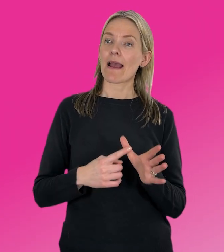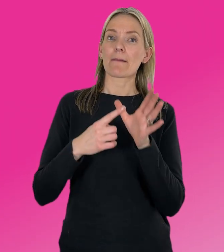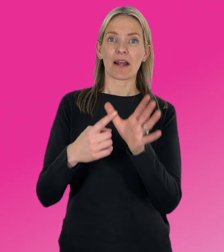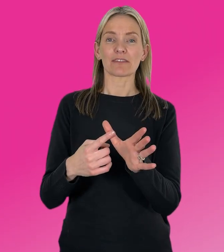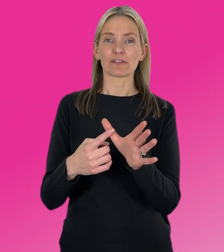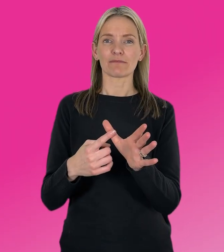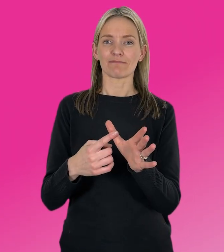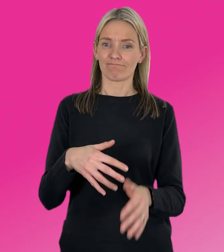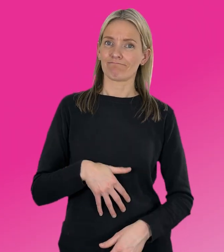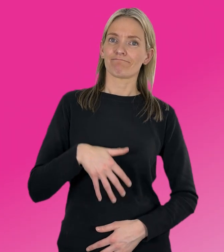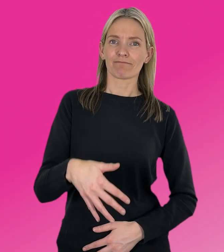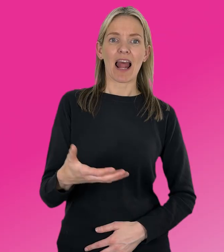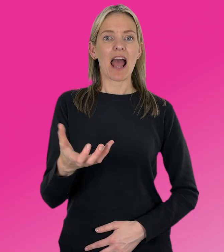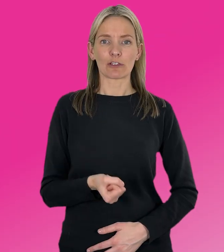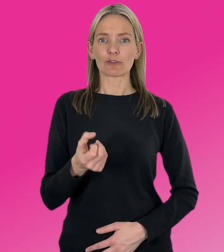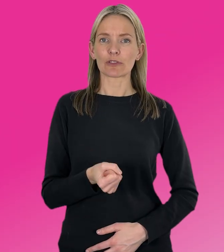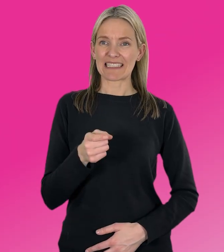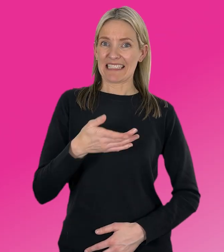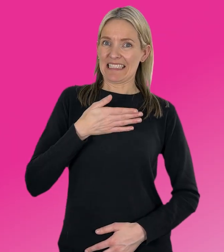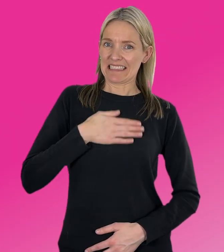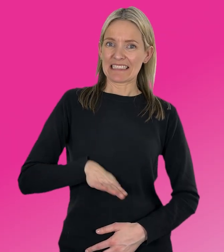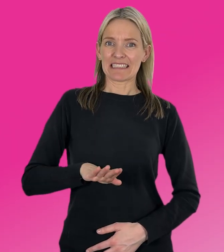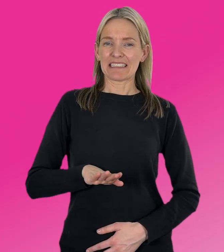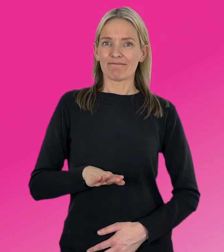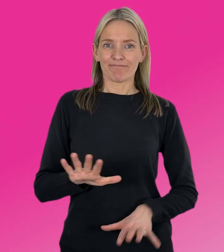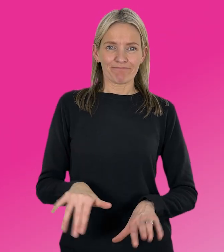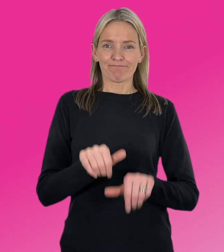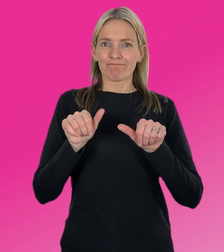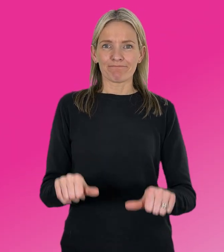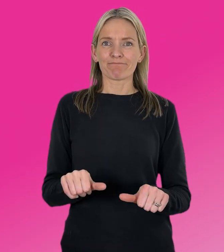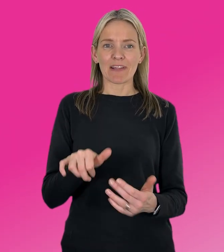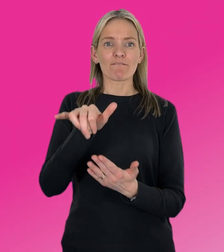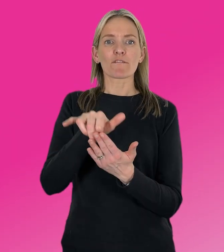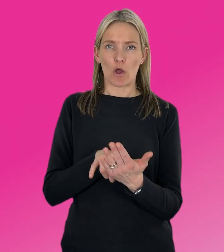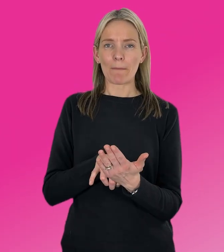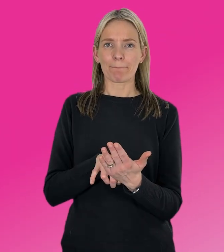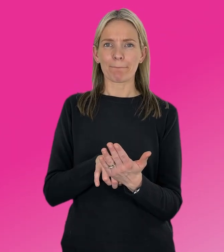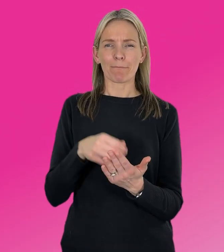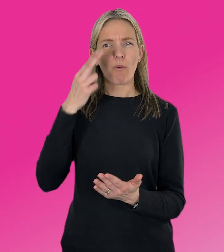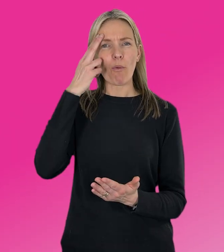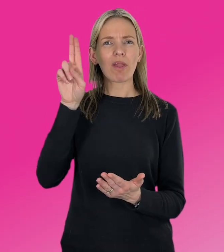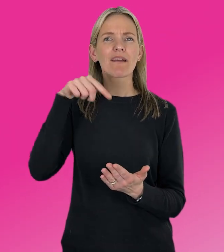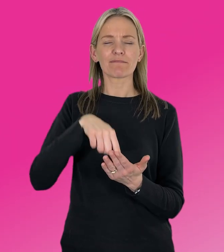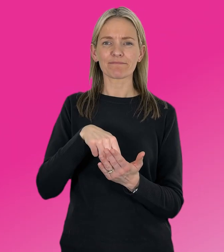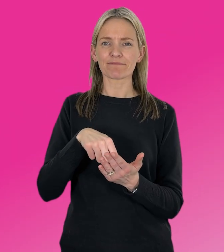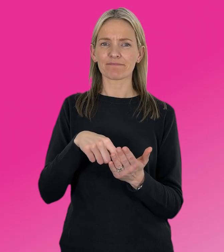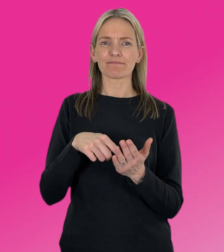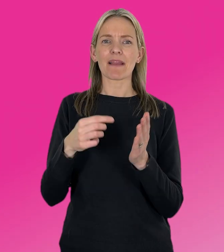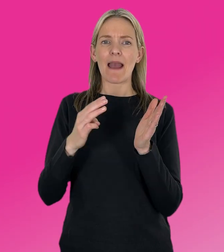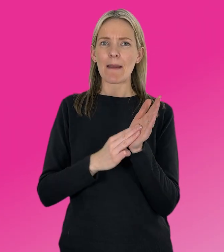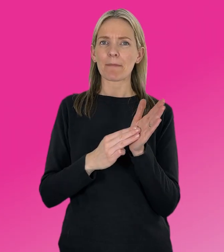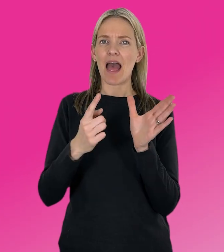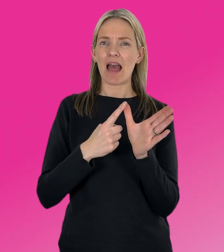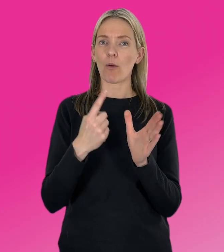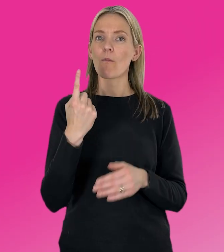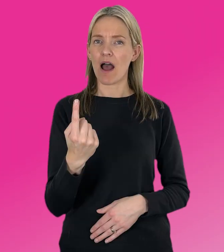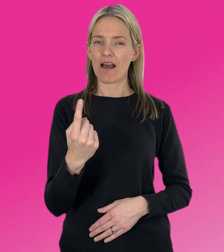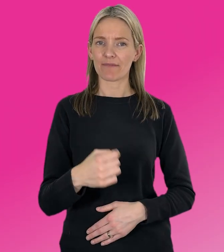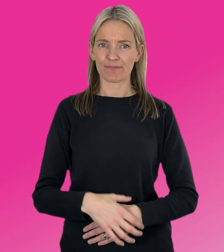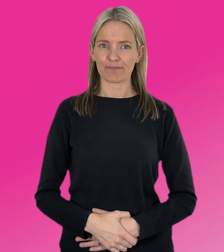To apply for Maternity Allowance, you need to complete a form called MA1.